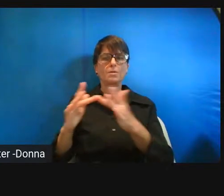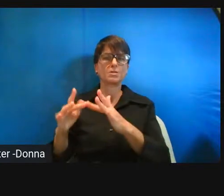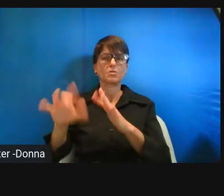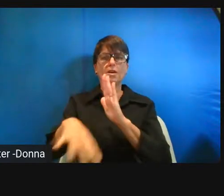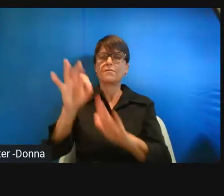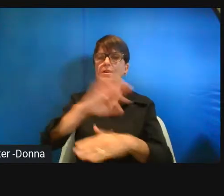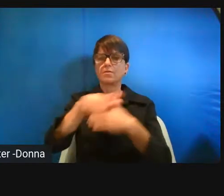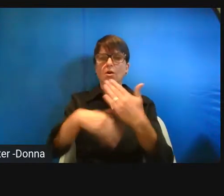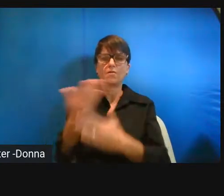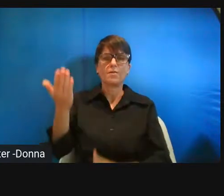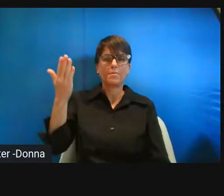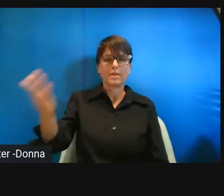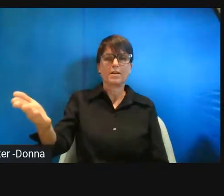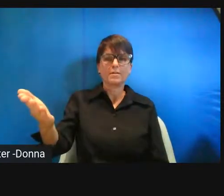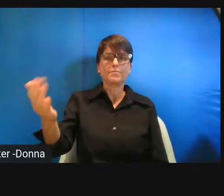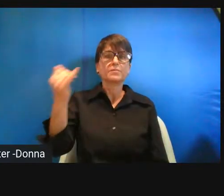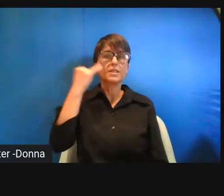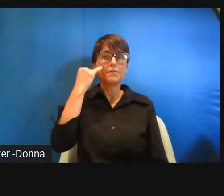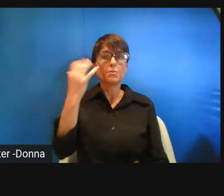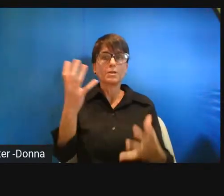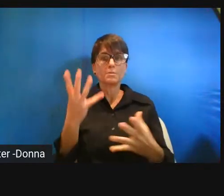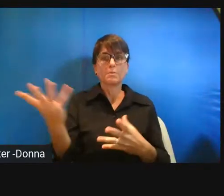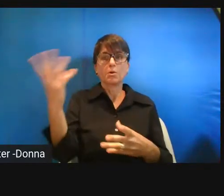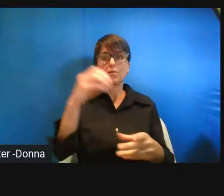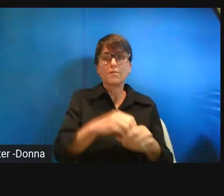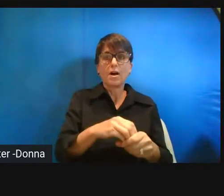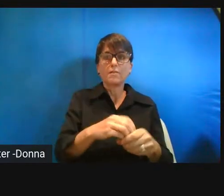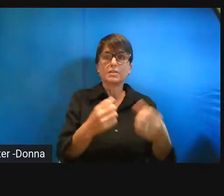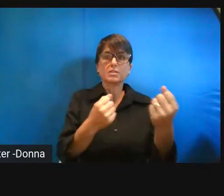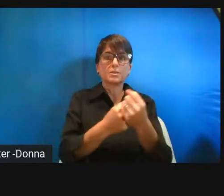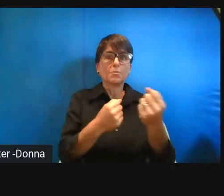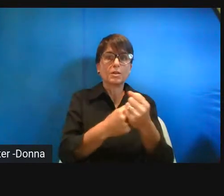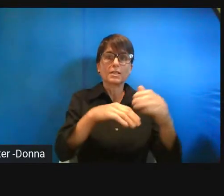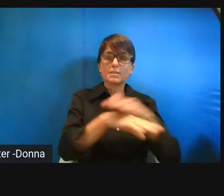core and other resources around WordPress such as the loan program as well.